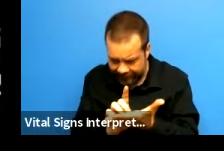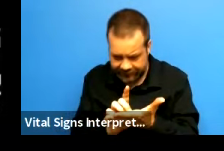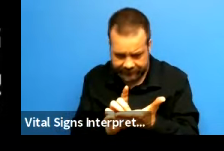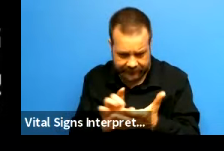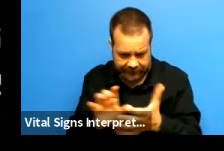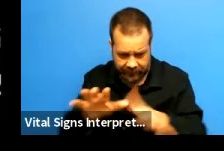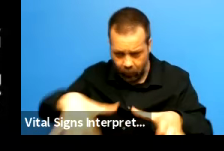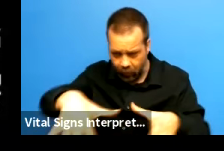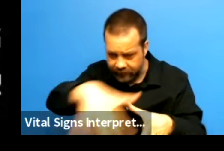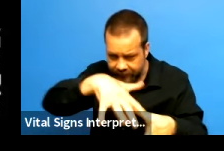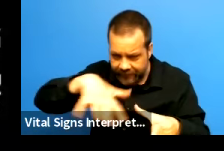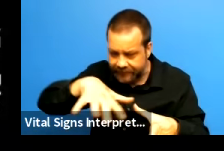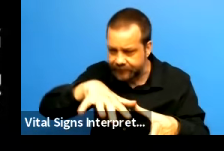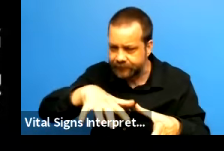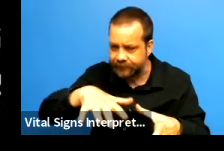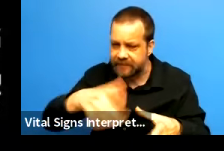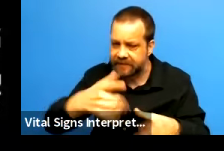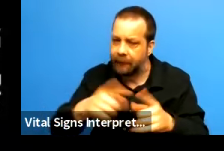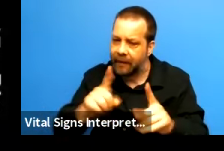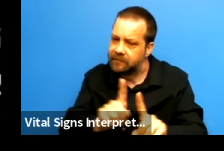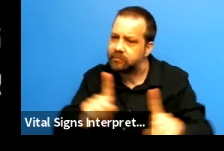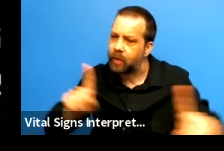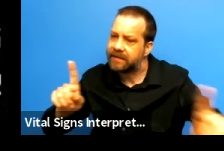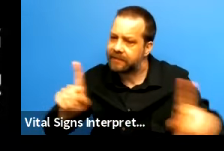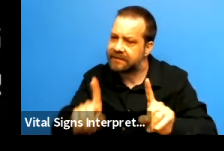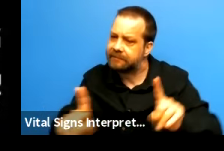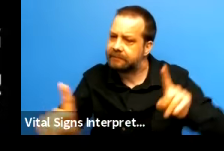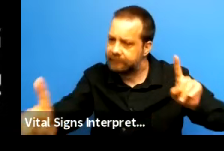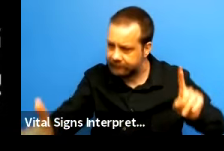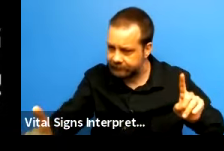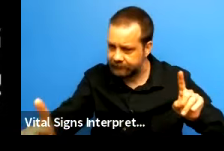and some of what you've been sharing